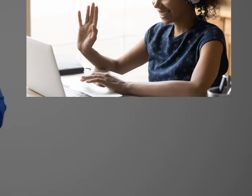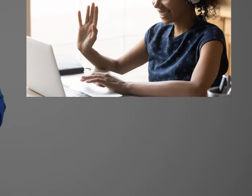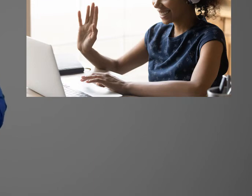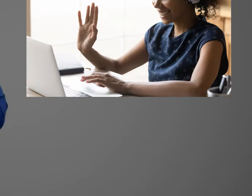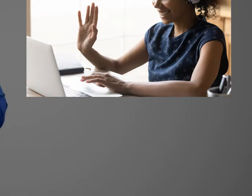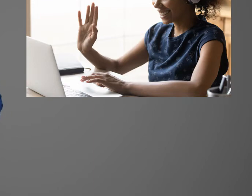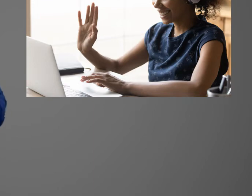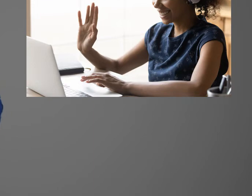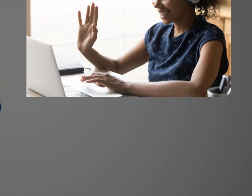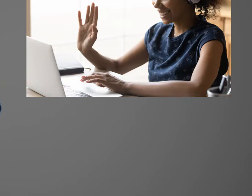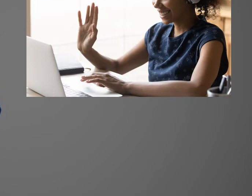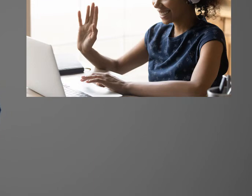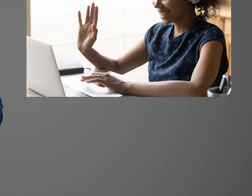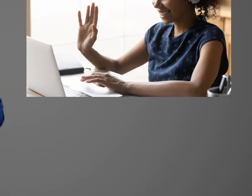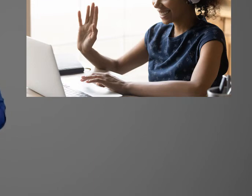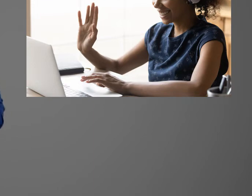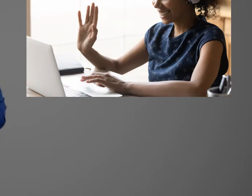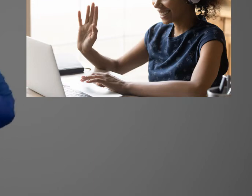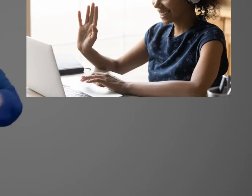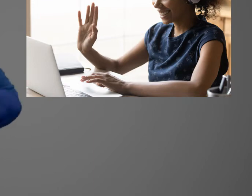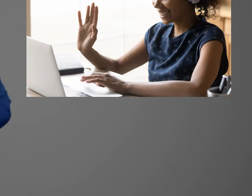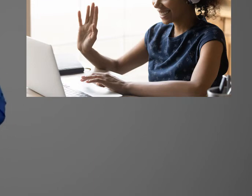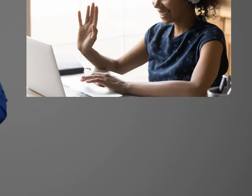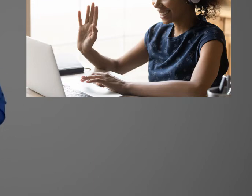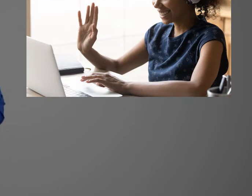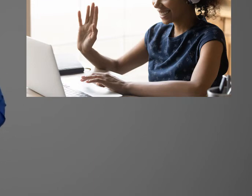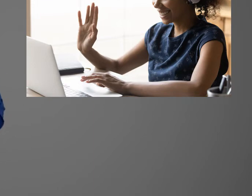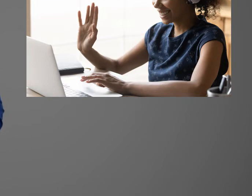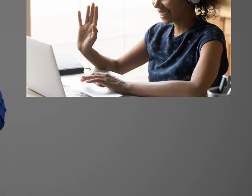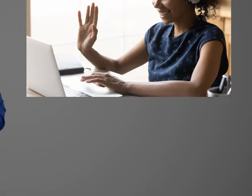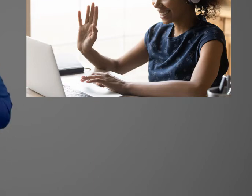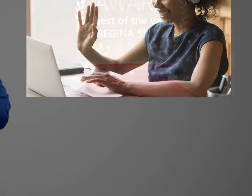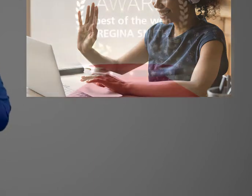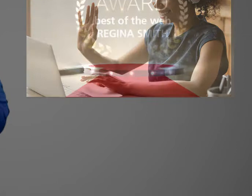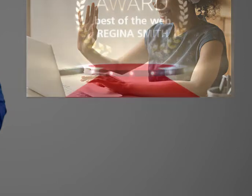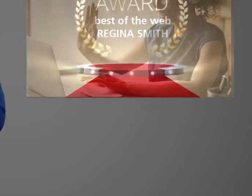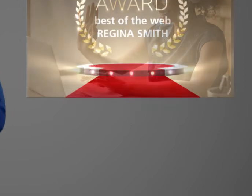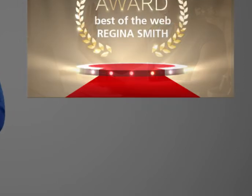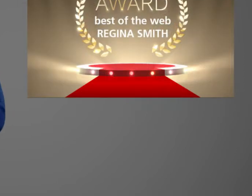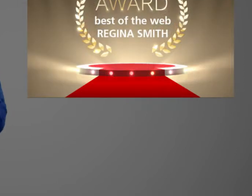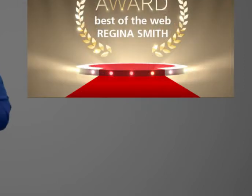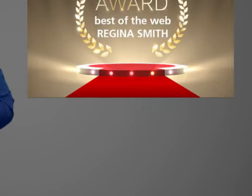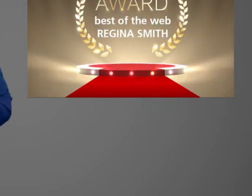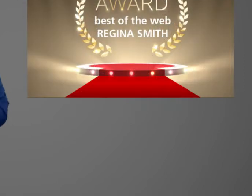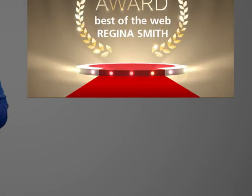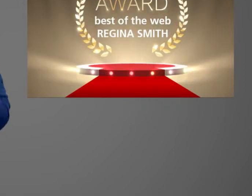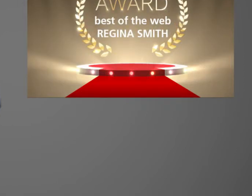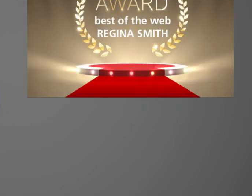Well, not to brag, but the new website won an award.